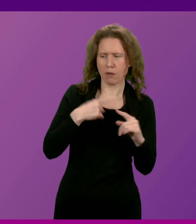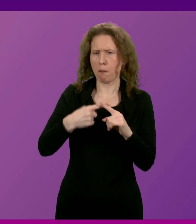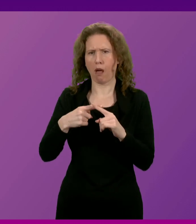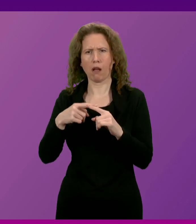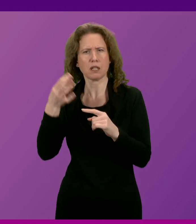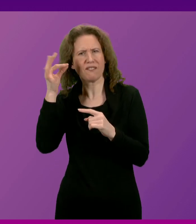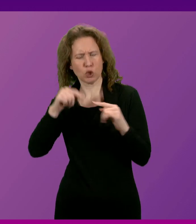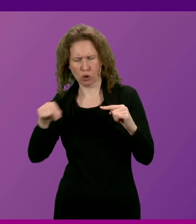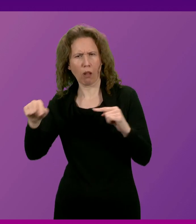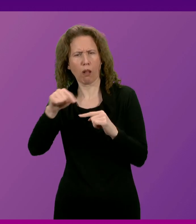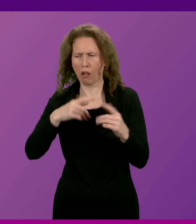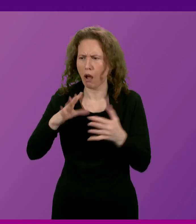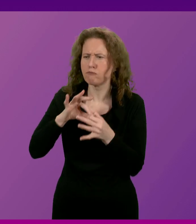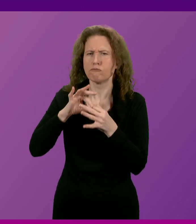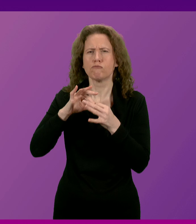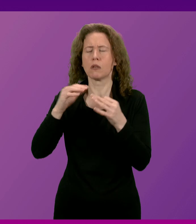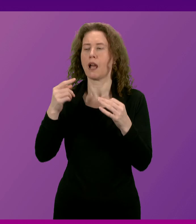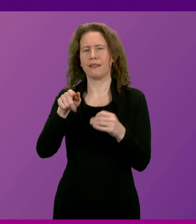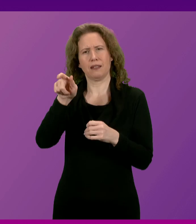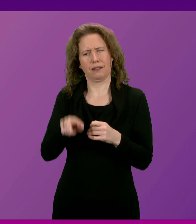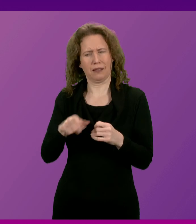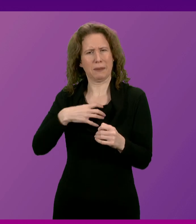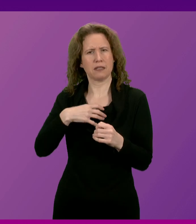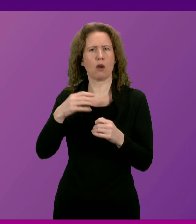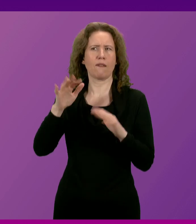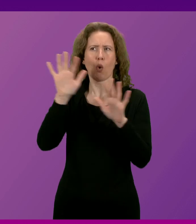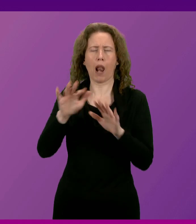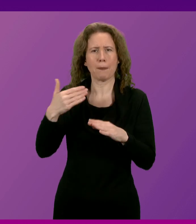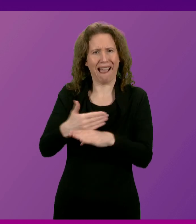that point. The Acting Minister for Climate Action, Alasdair Allan, recently met his UK